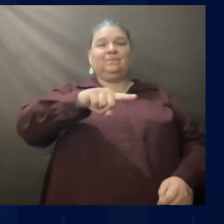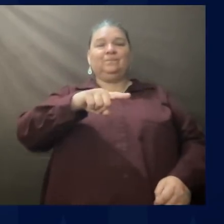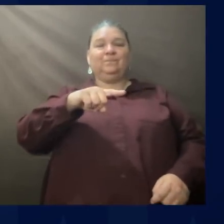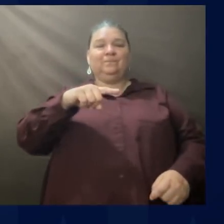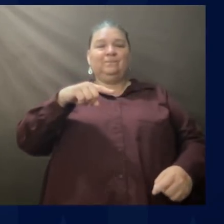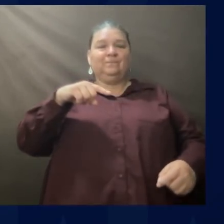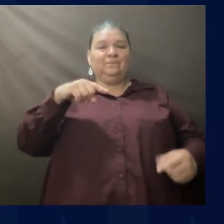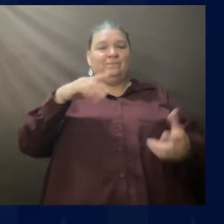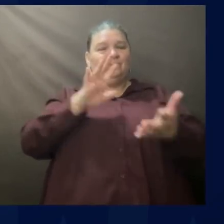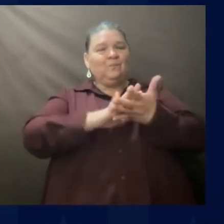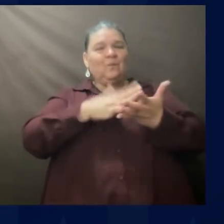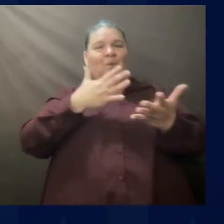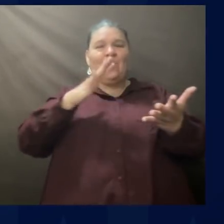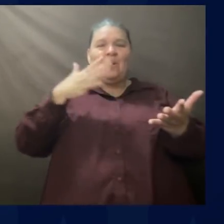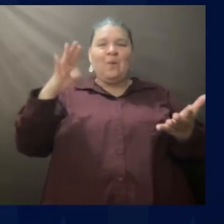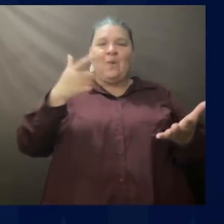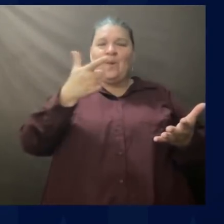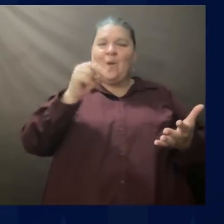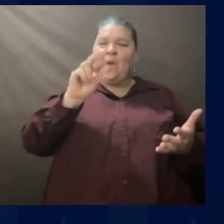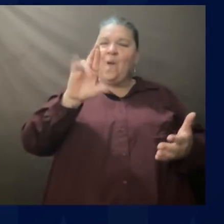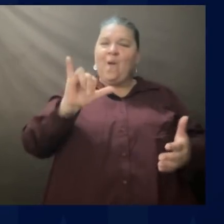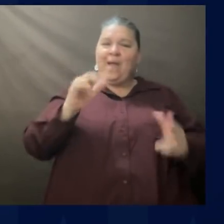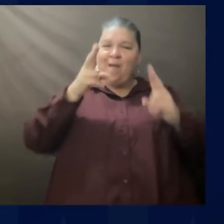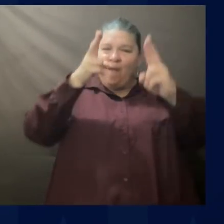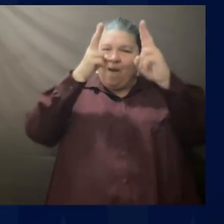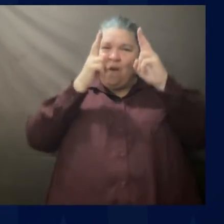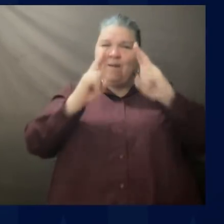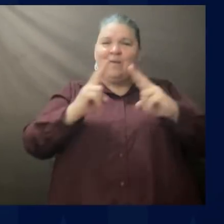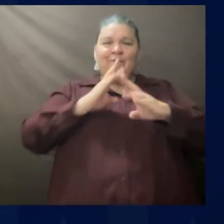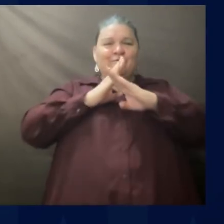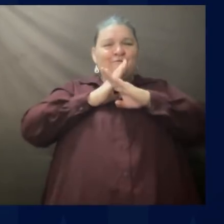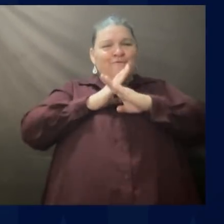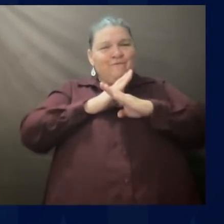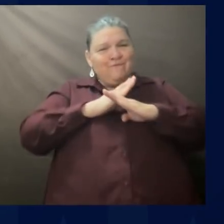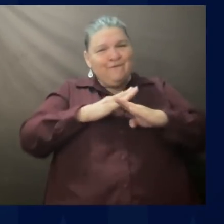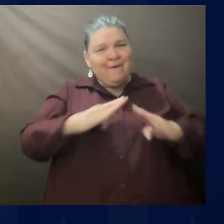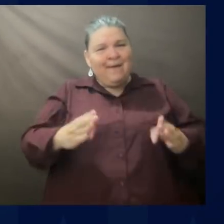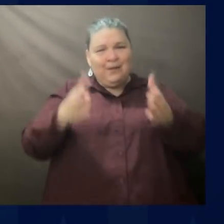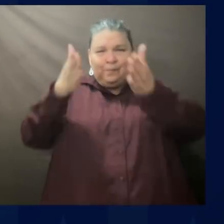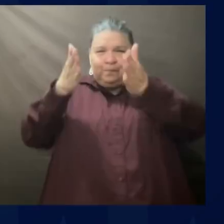in quiet rows in Arlington, in cemeteries in Europe that I visited and many of you have,